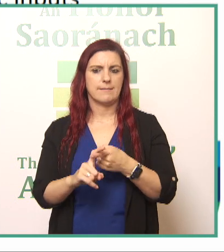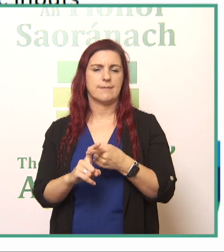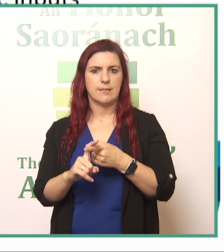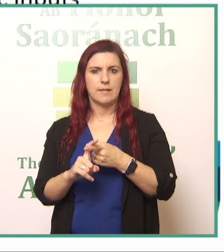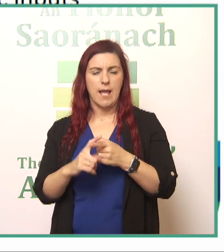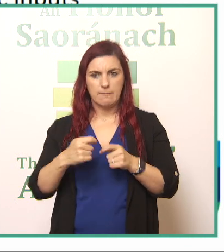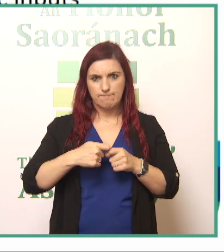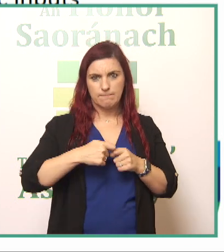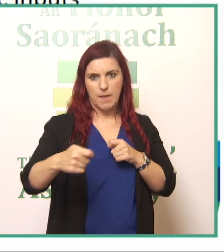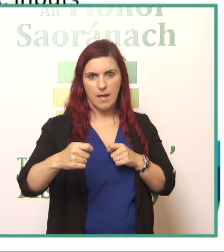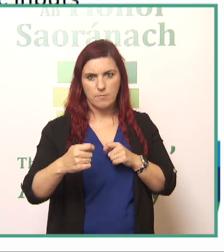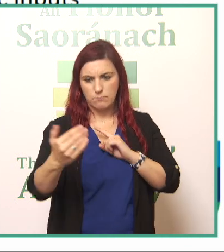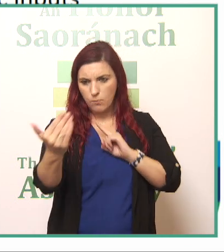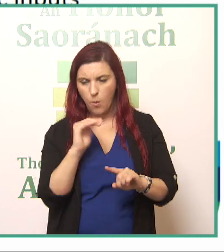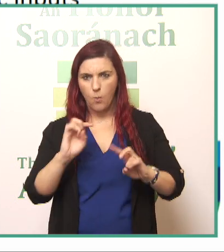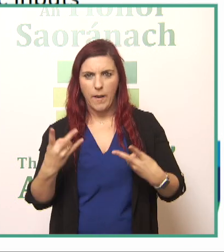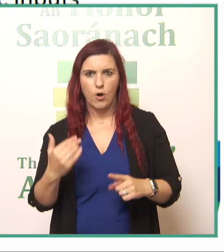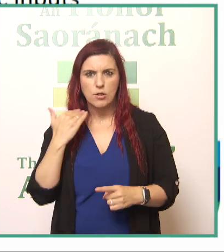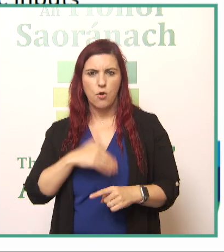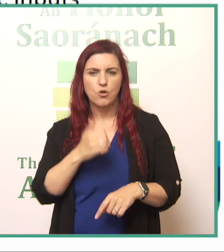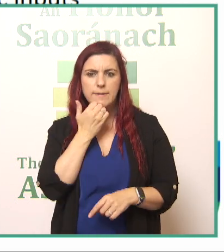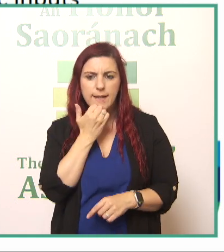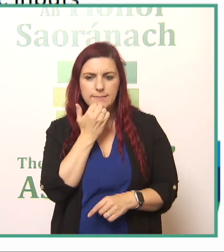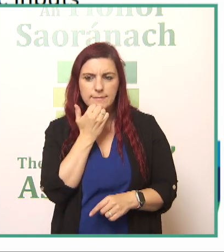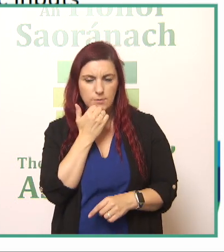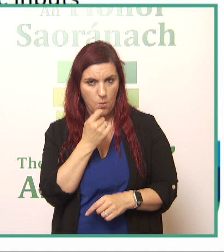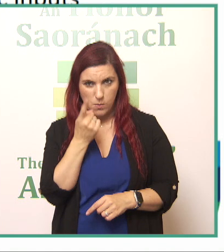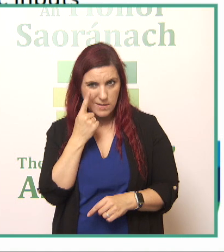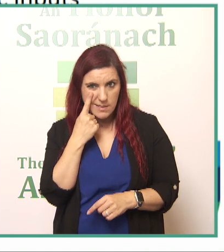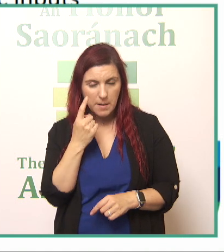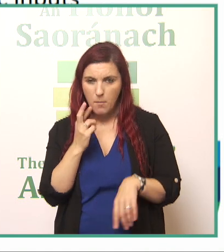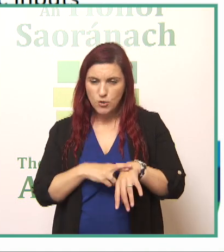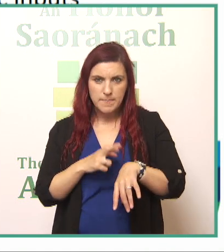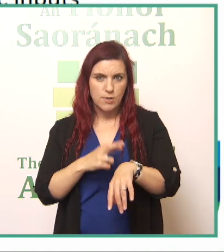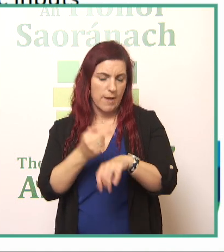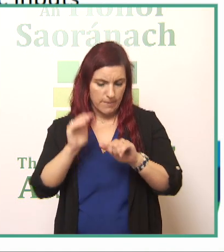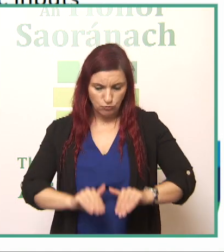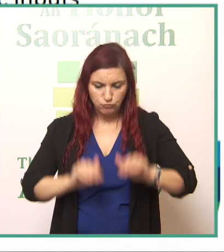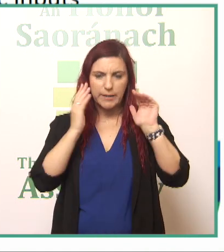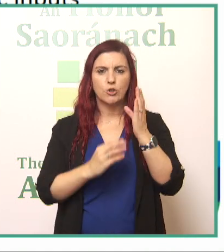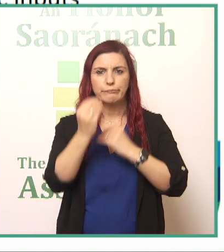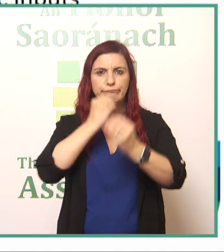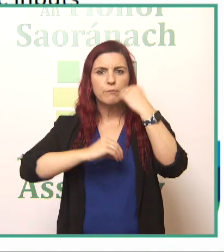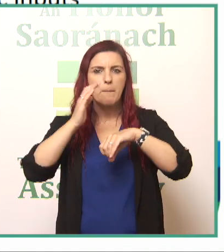about a month of a difference in animals that are are reared either on more diverse Wards versus the